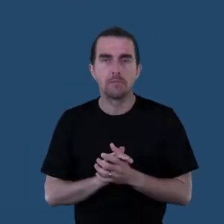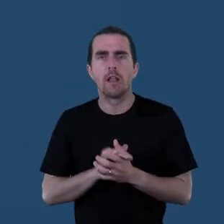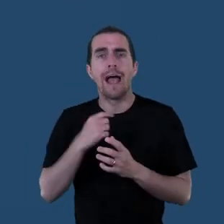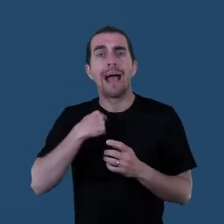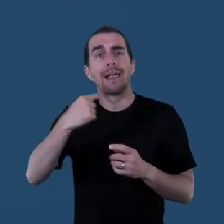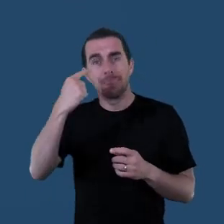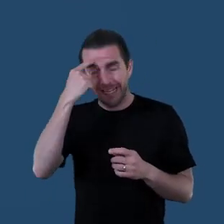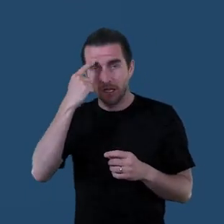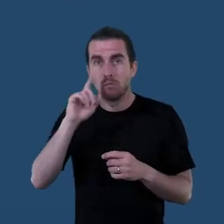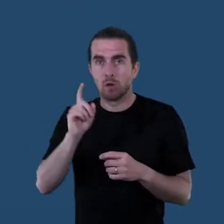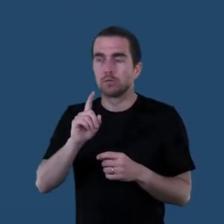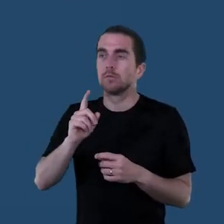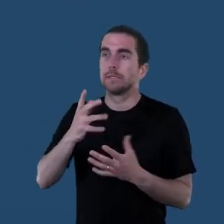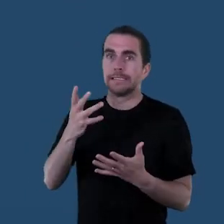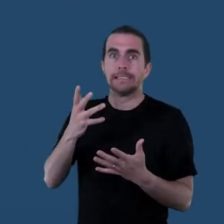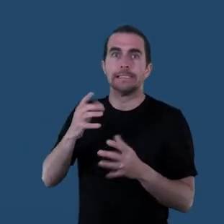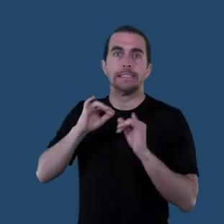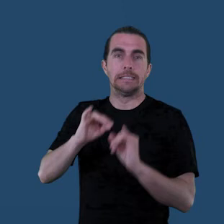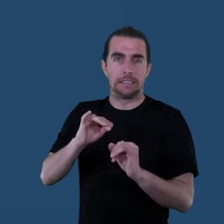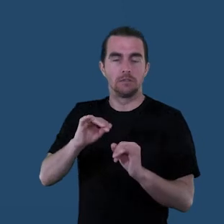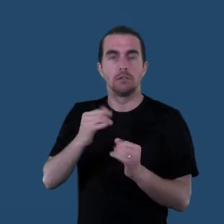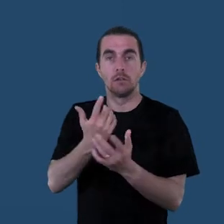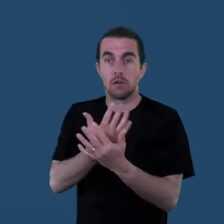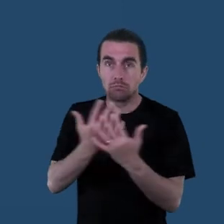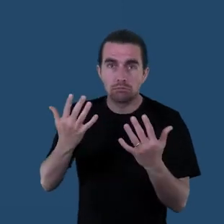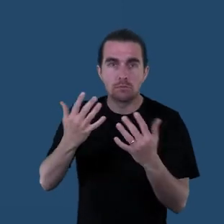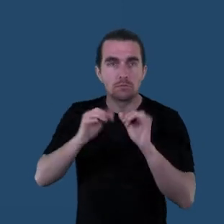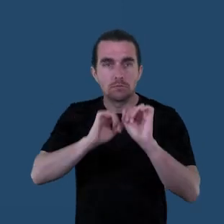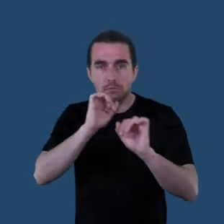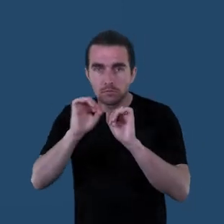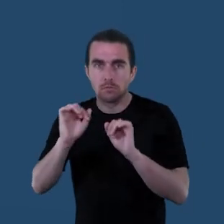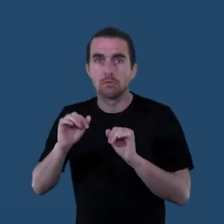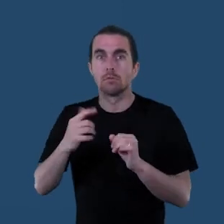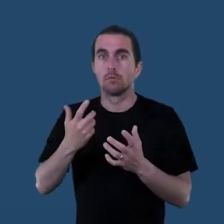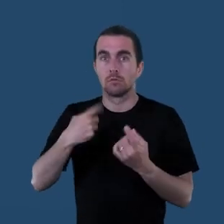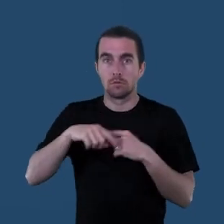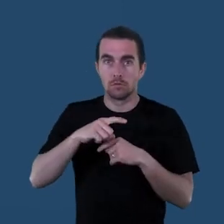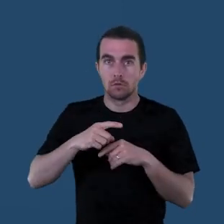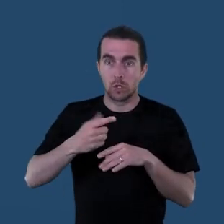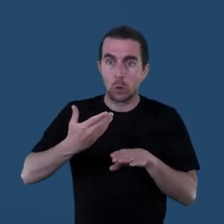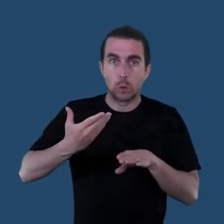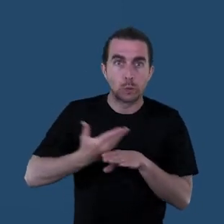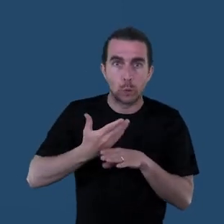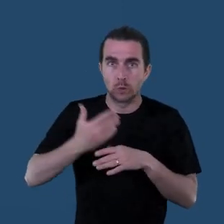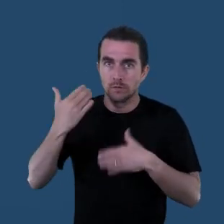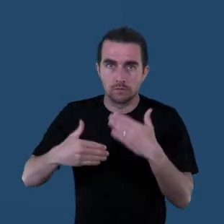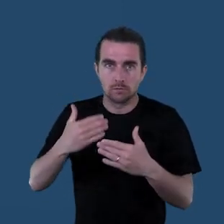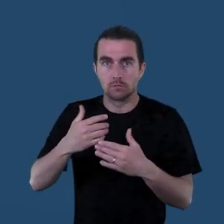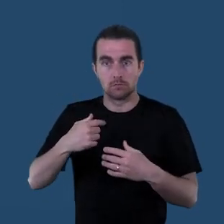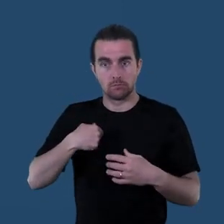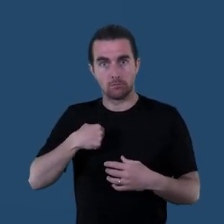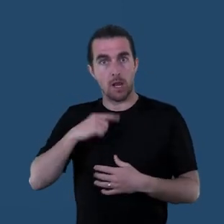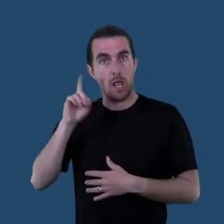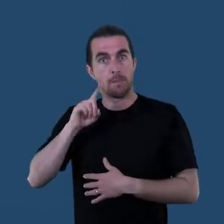I think the thing that's really had the effect on the numbers of species in the wild are our activities as a species, as a human species.